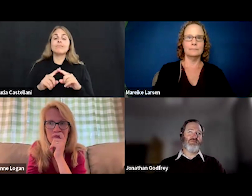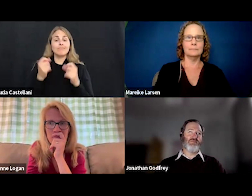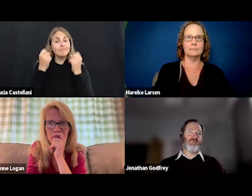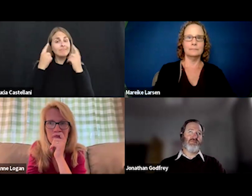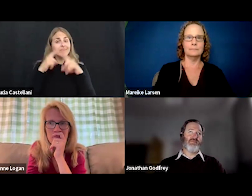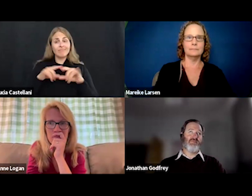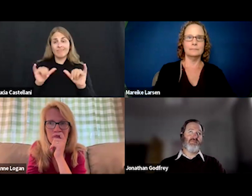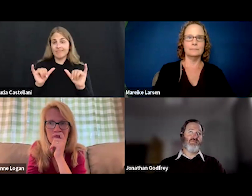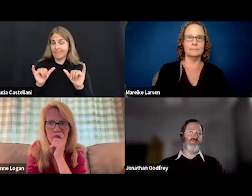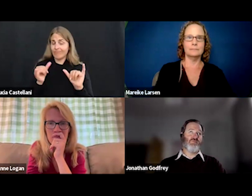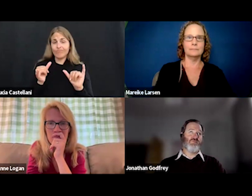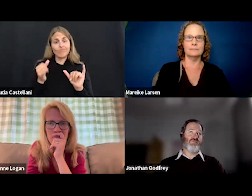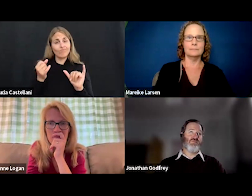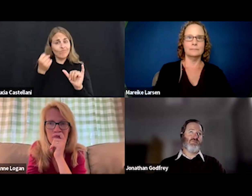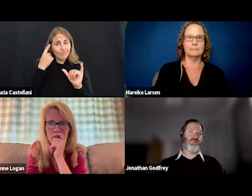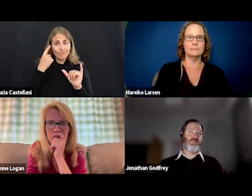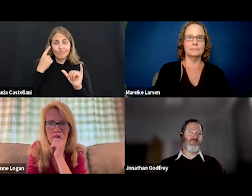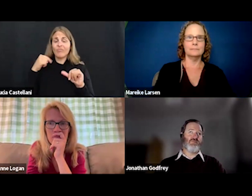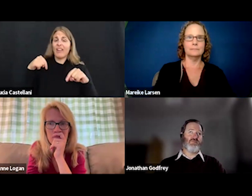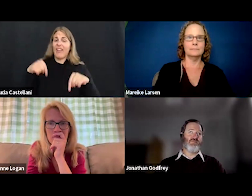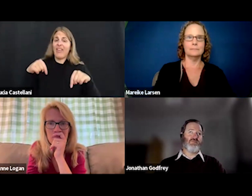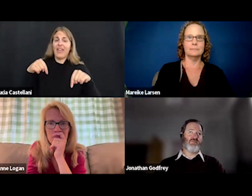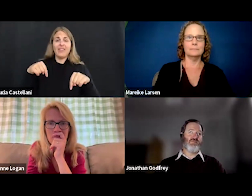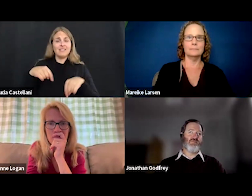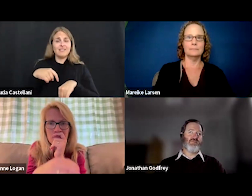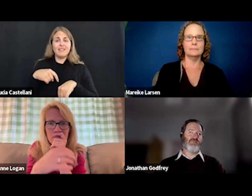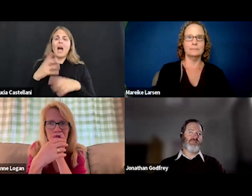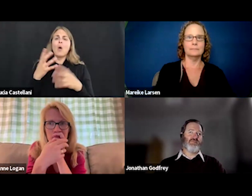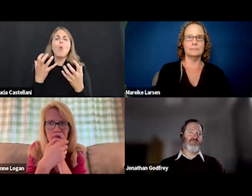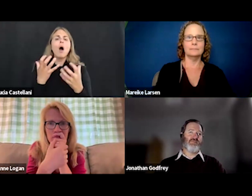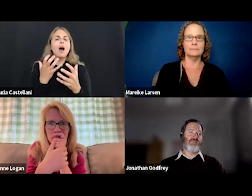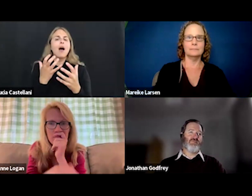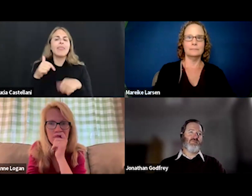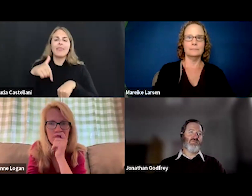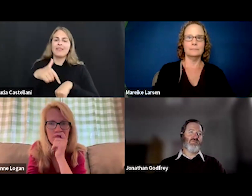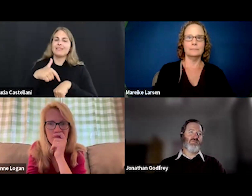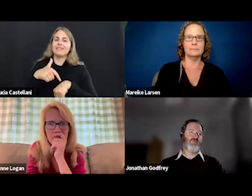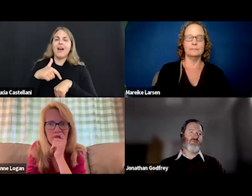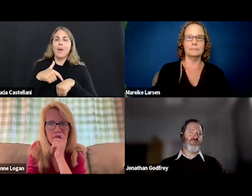And I also hope that this time has been either a beginning or a waypoint